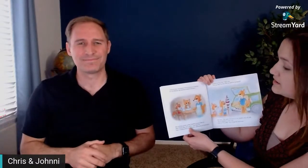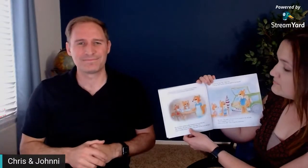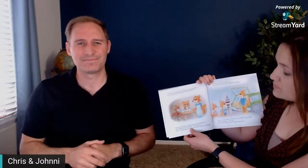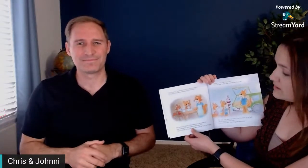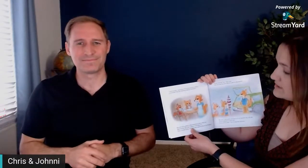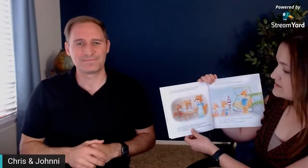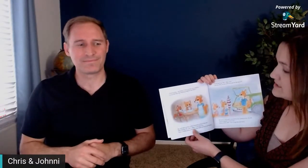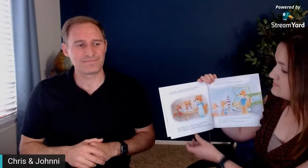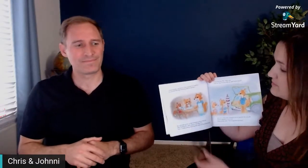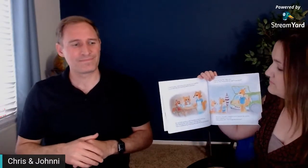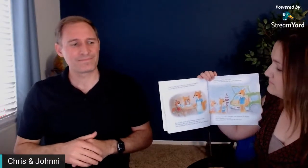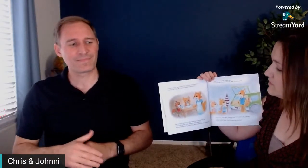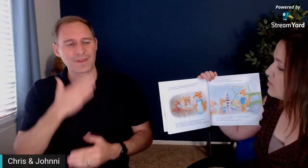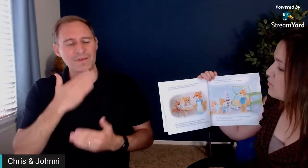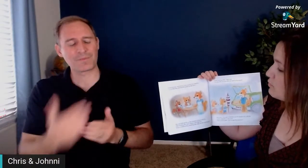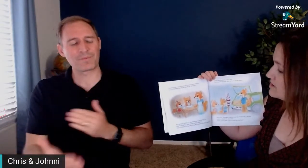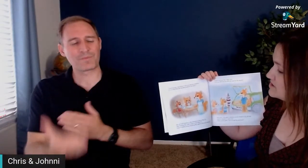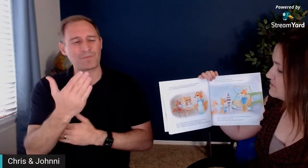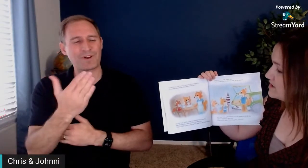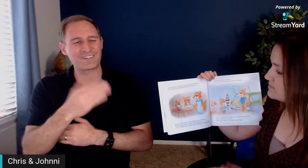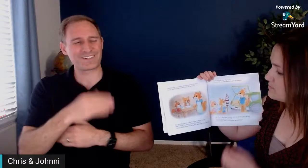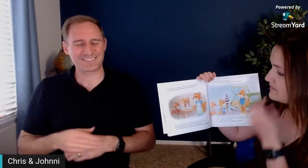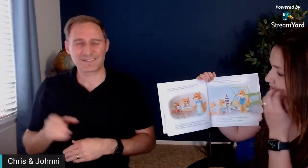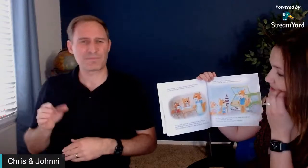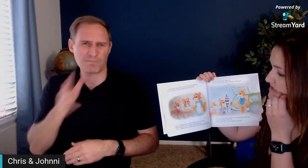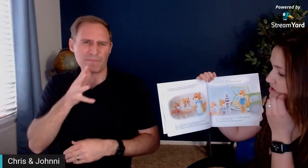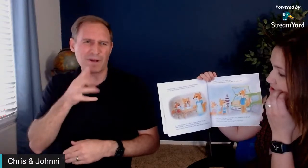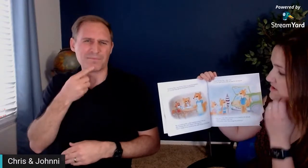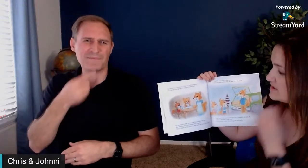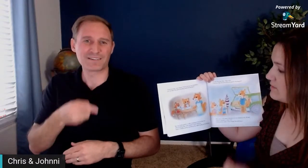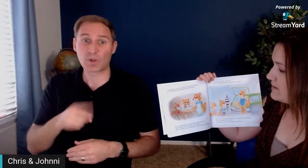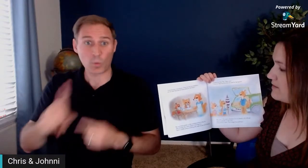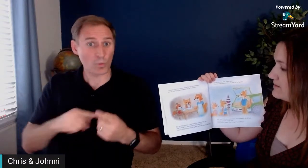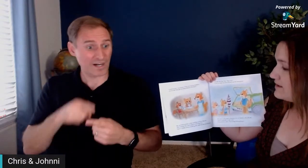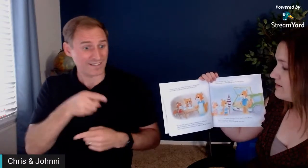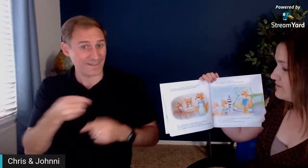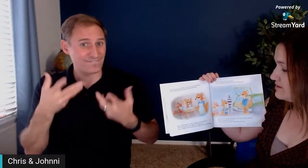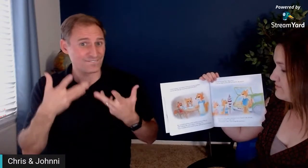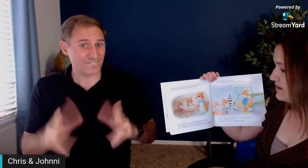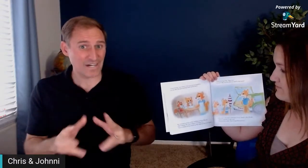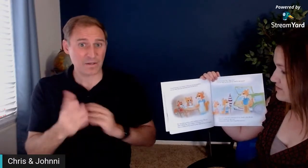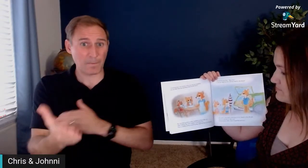good morning says mama once you eat your breakfast you can help papa get everything ready for the